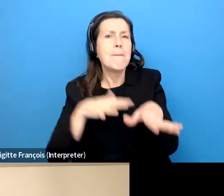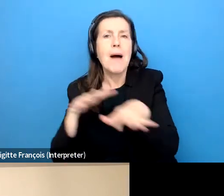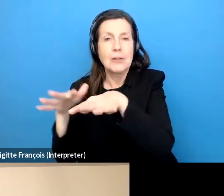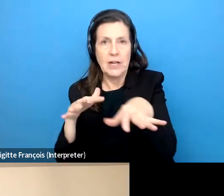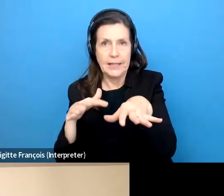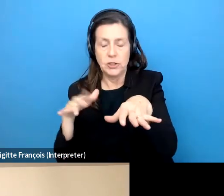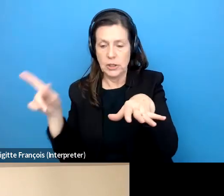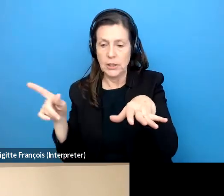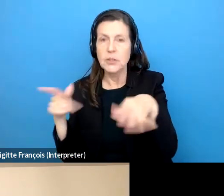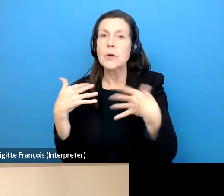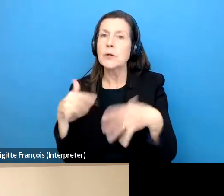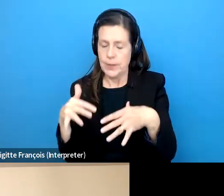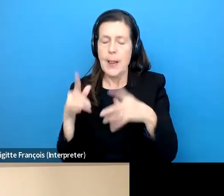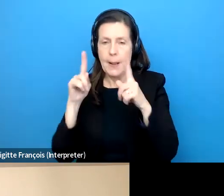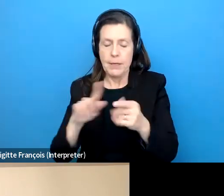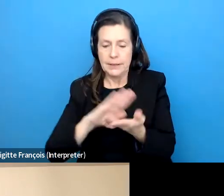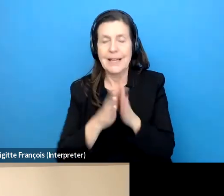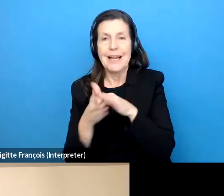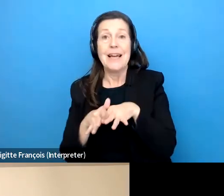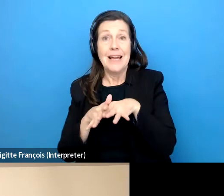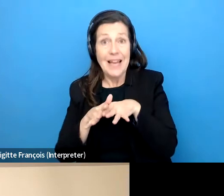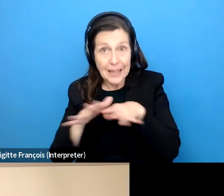the implementation of states parties' obligations